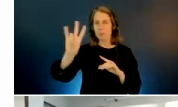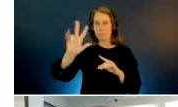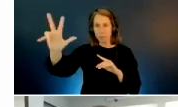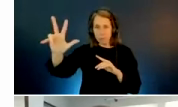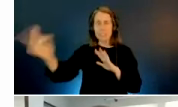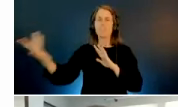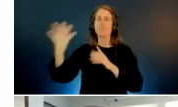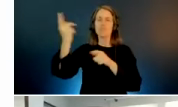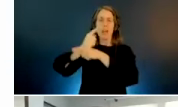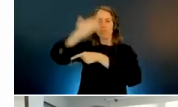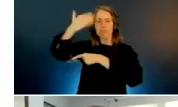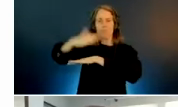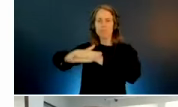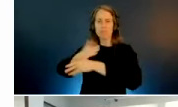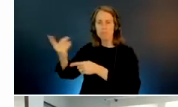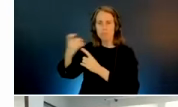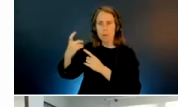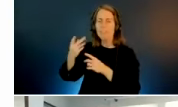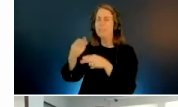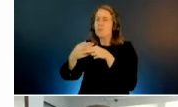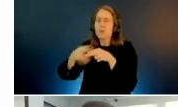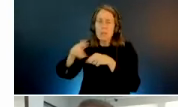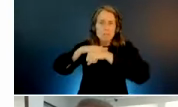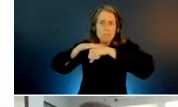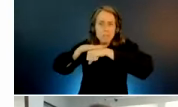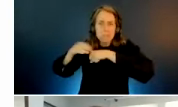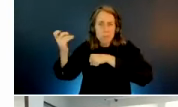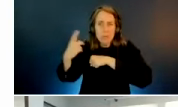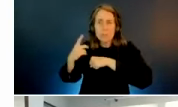of voting mechanism they might be able to help you or you might get to me if you'd rather talk